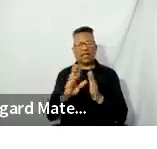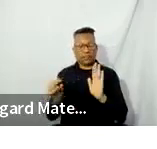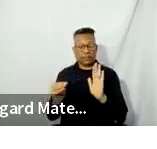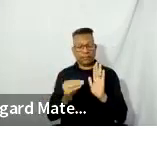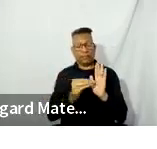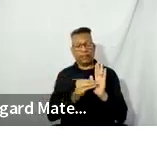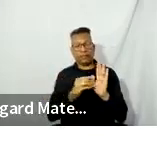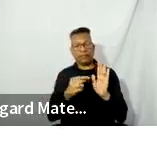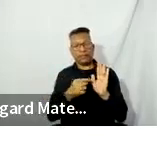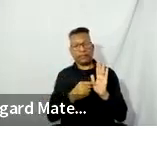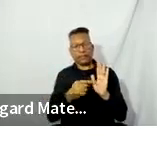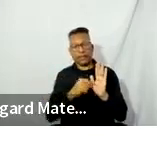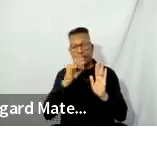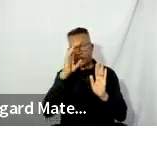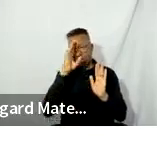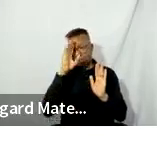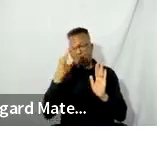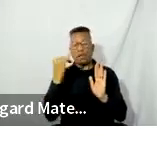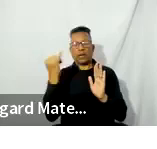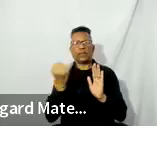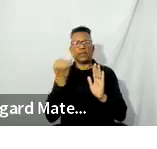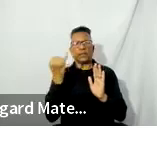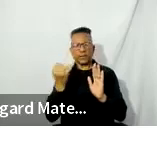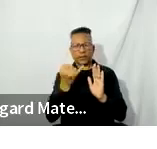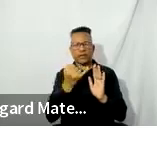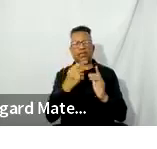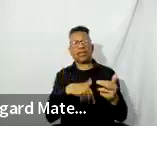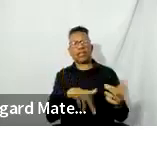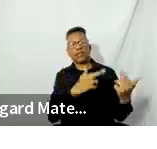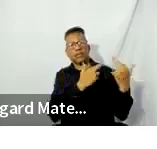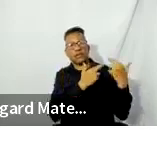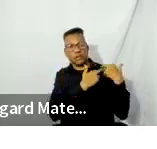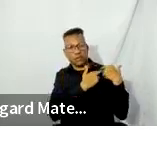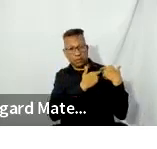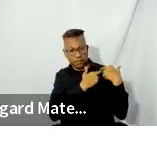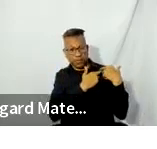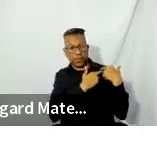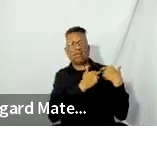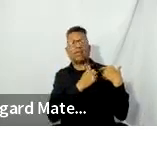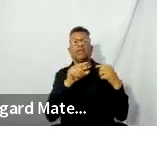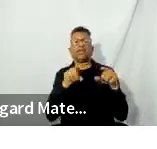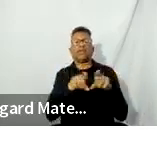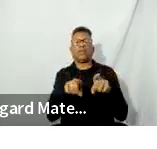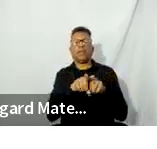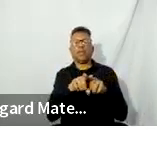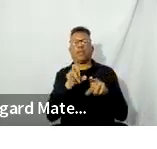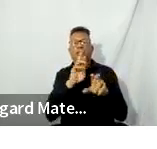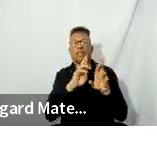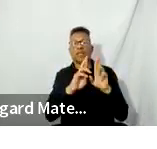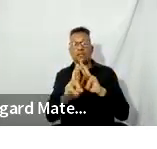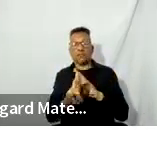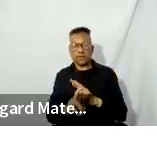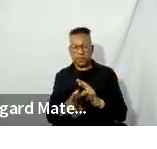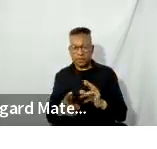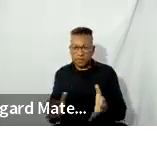foundation of responsiveness foundation of responsiveness, of reactionary activity I suppose sed to a sed to a primary principle to a primary principle of of